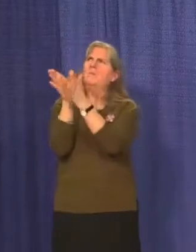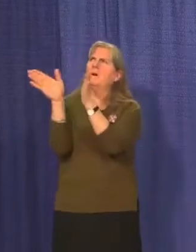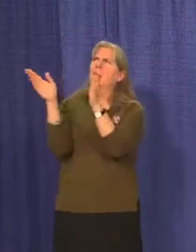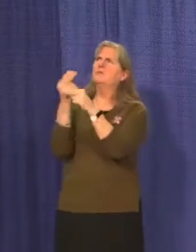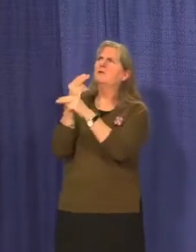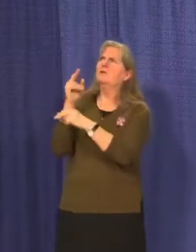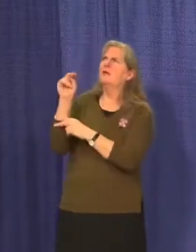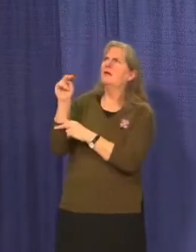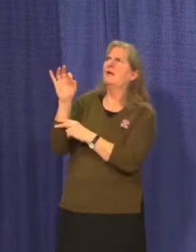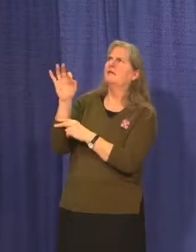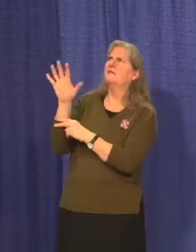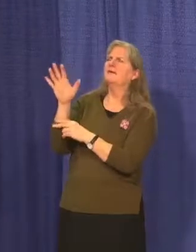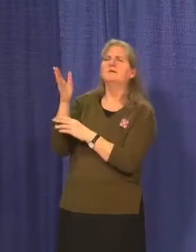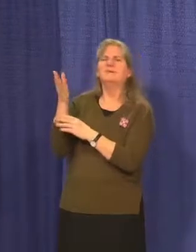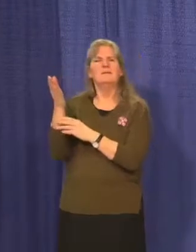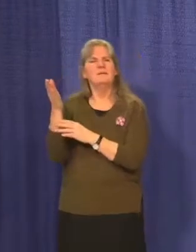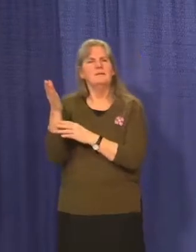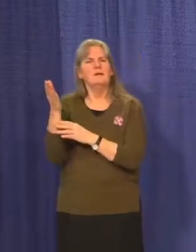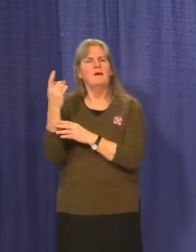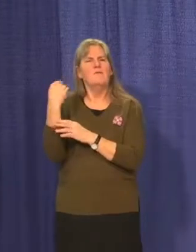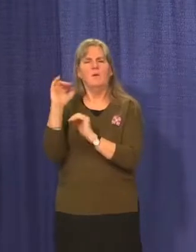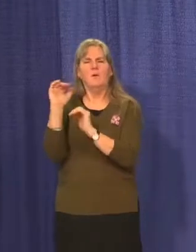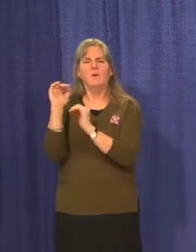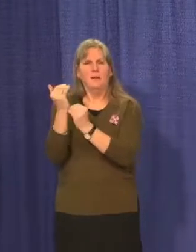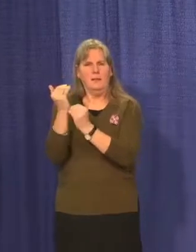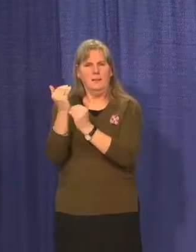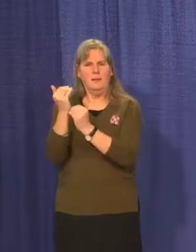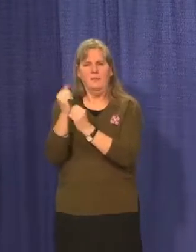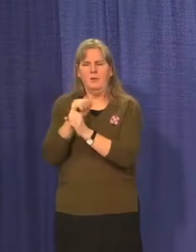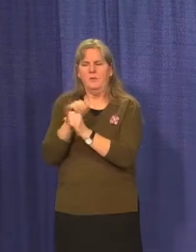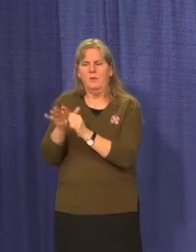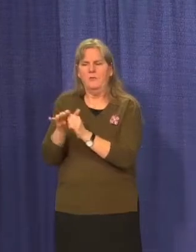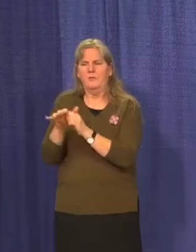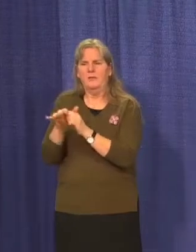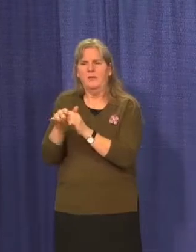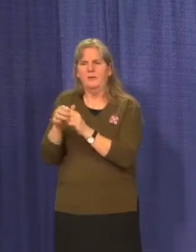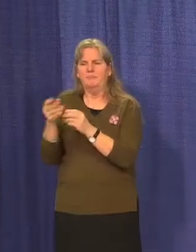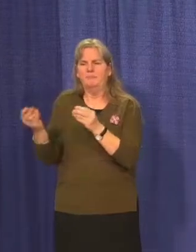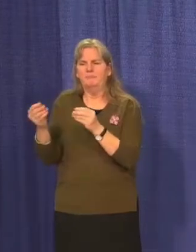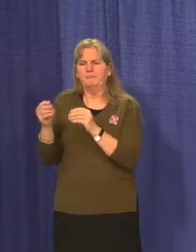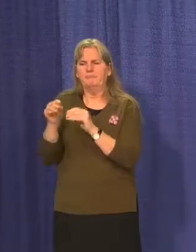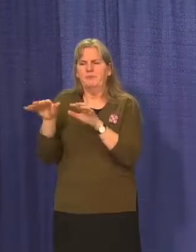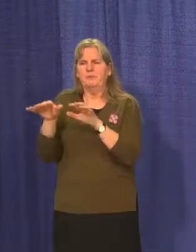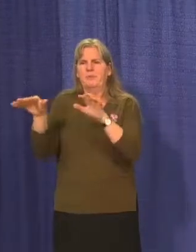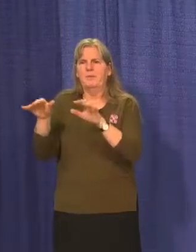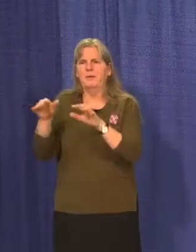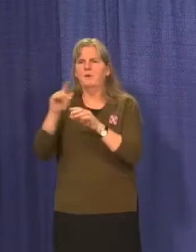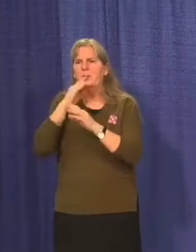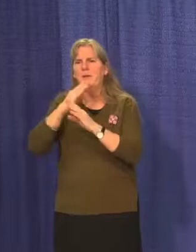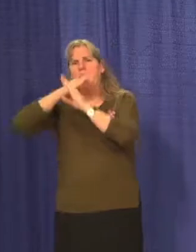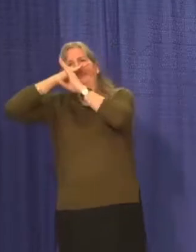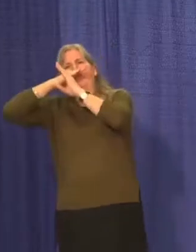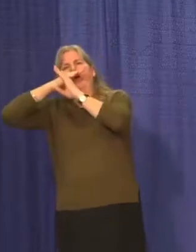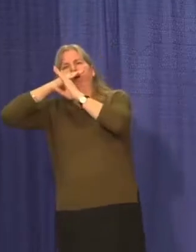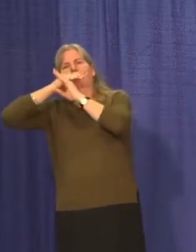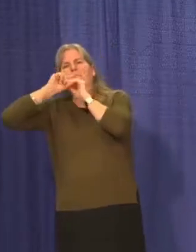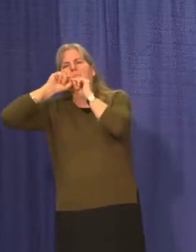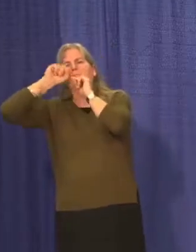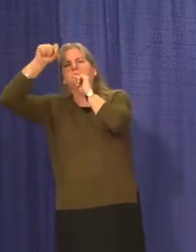the public, it is primarily to limit that transmission with fairly simple barrier methods.